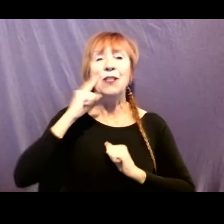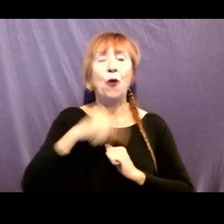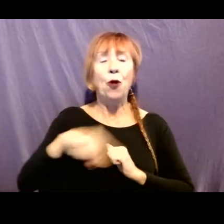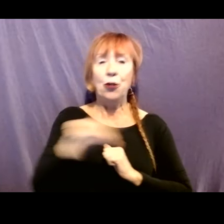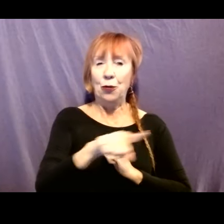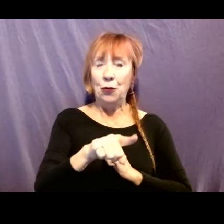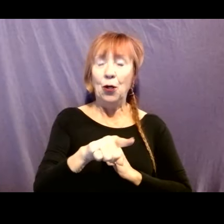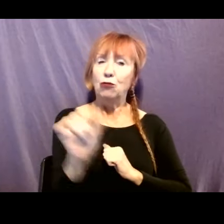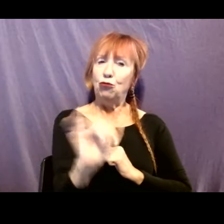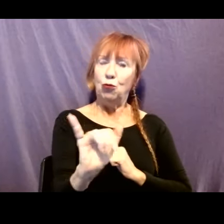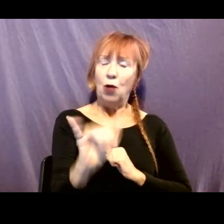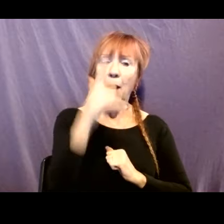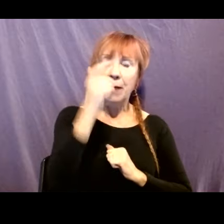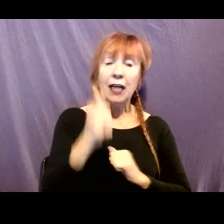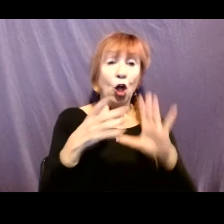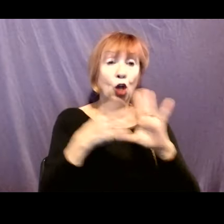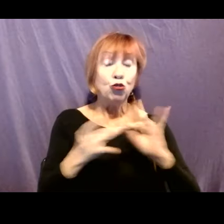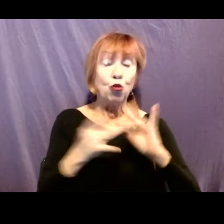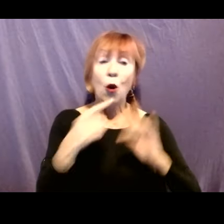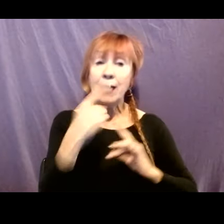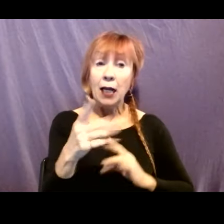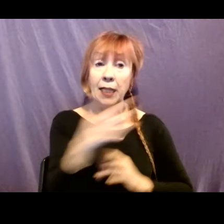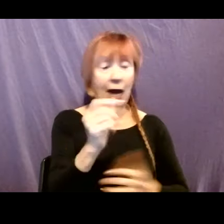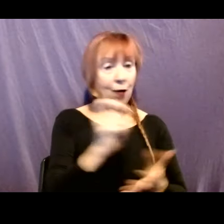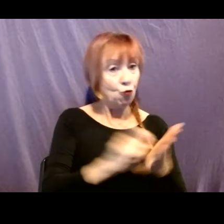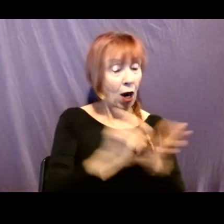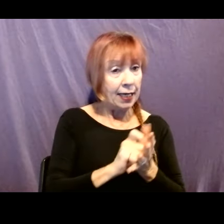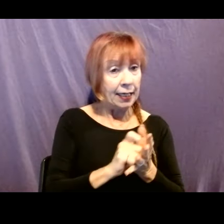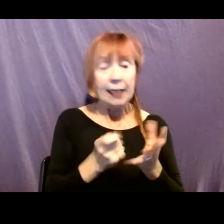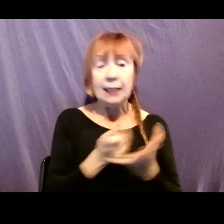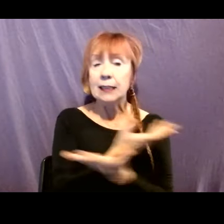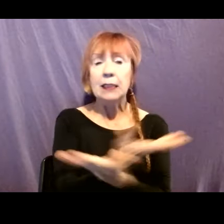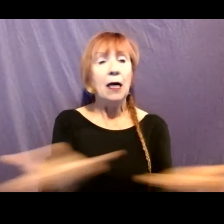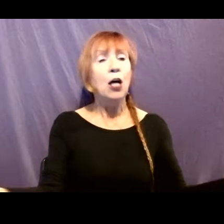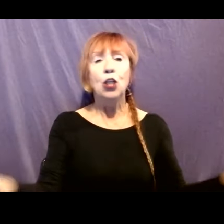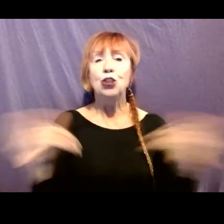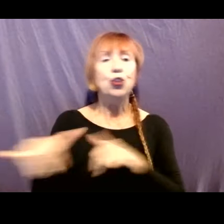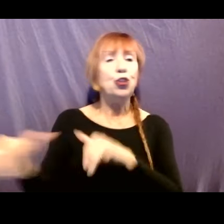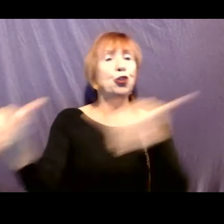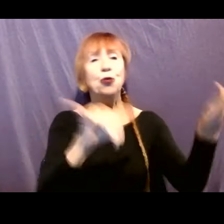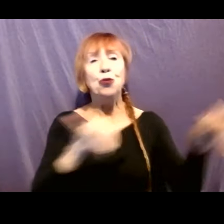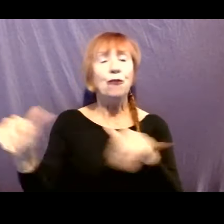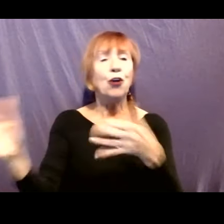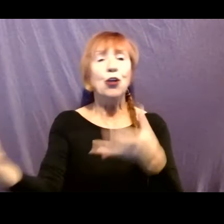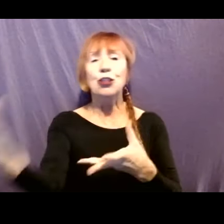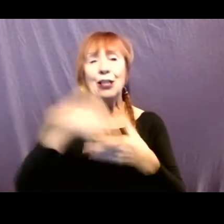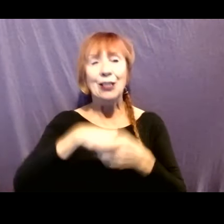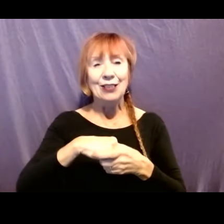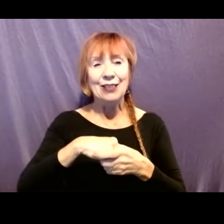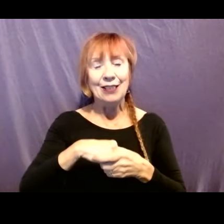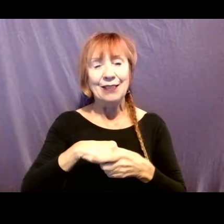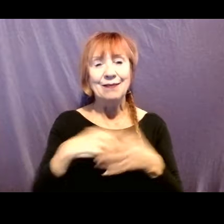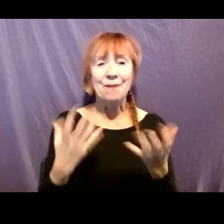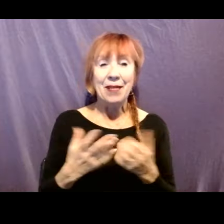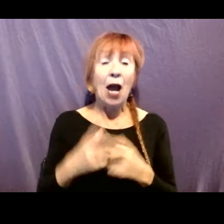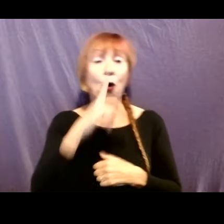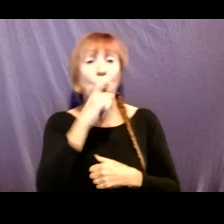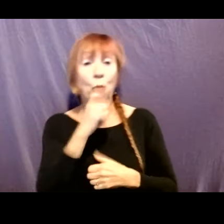is inclusive and universal for all of us, at least for now. Who reads your stories? Well, that's a different subject.